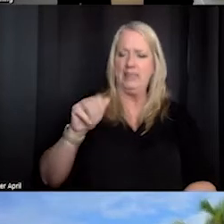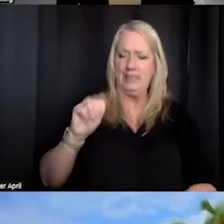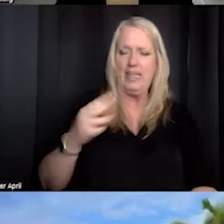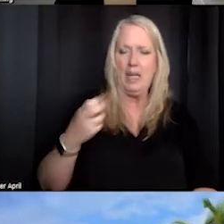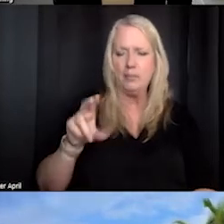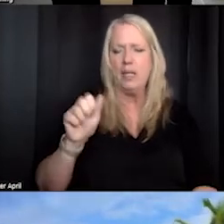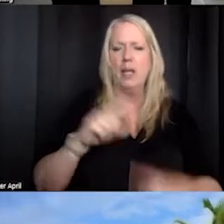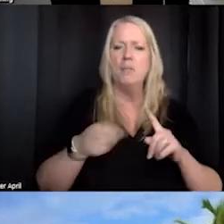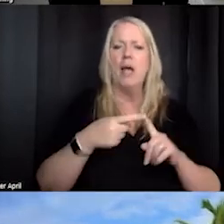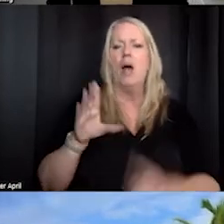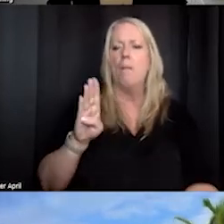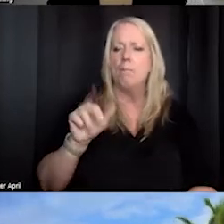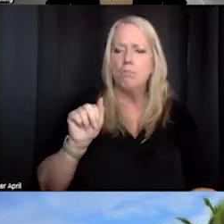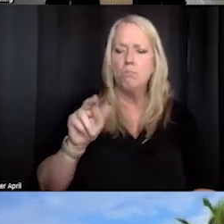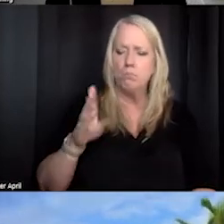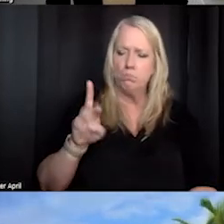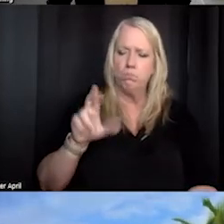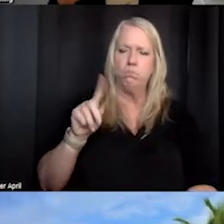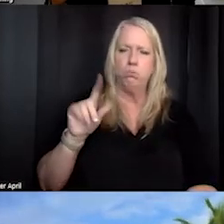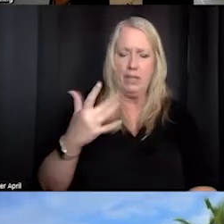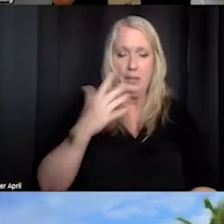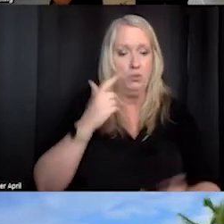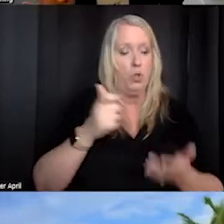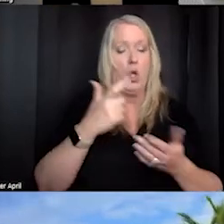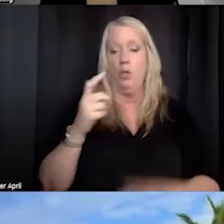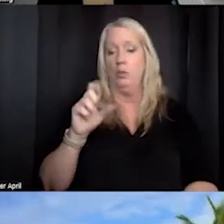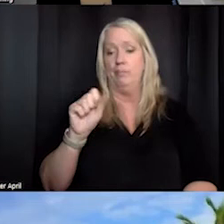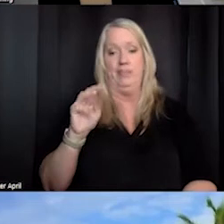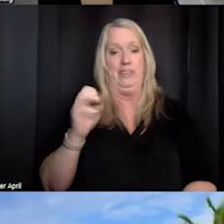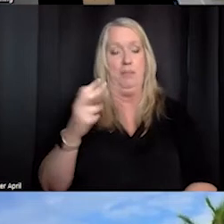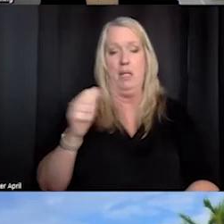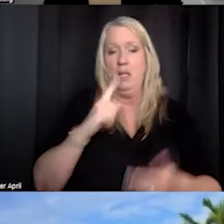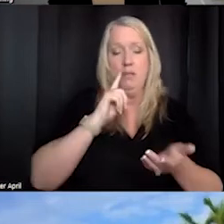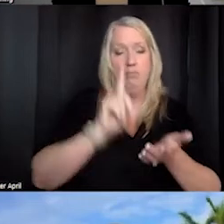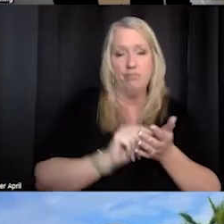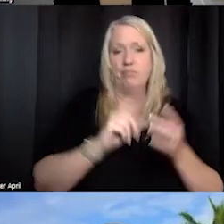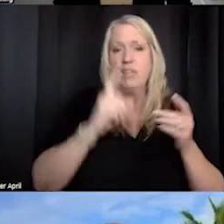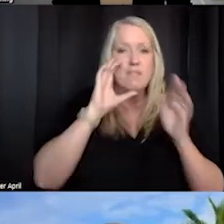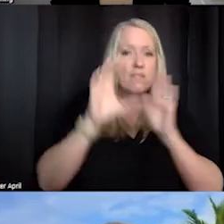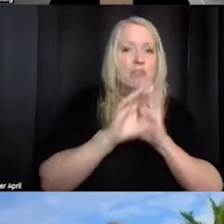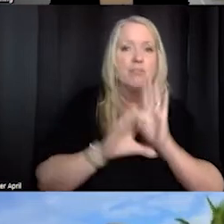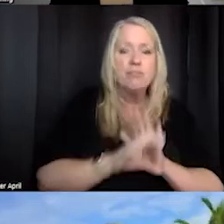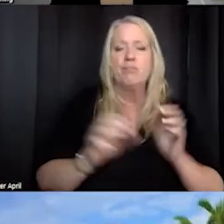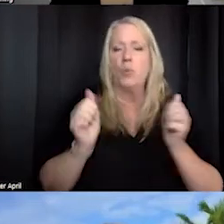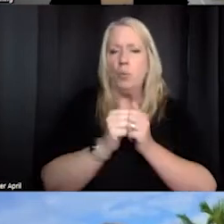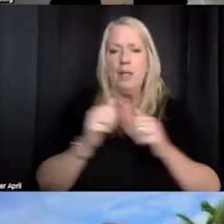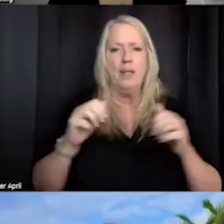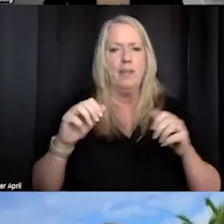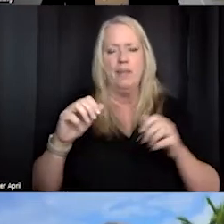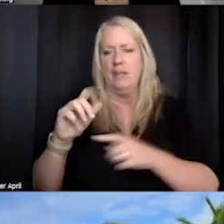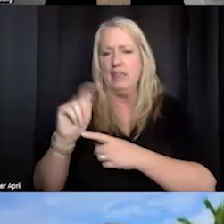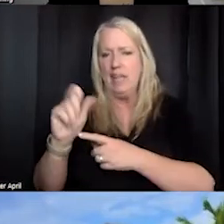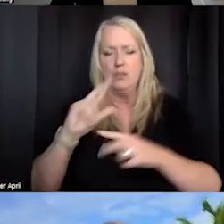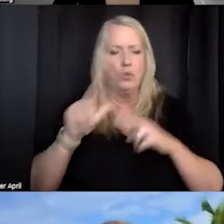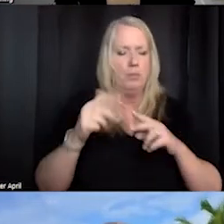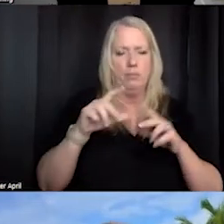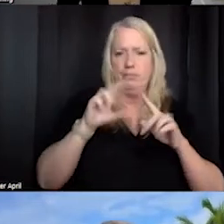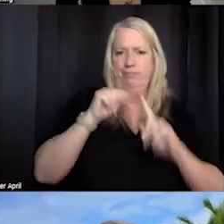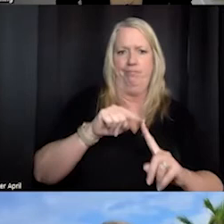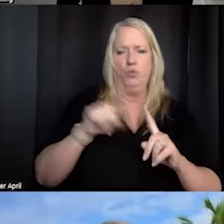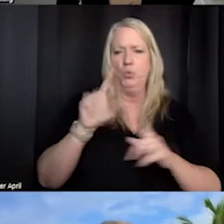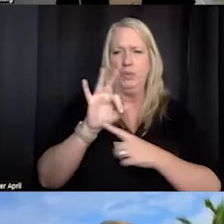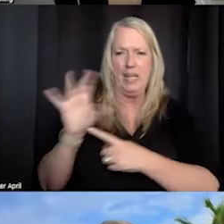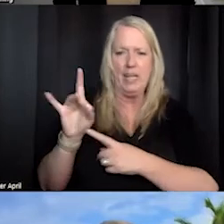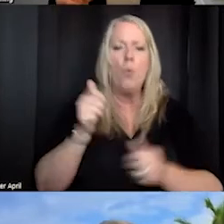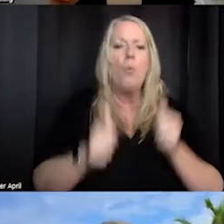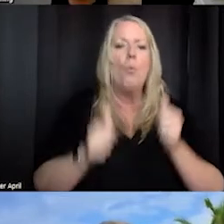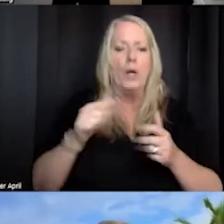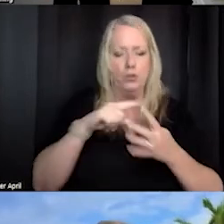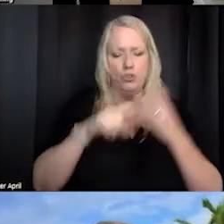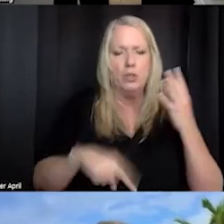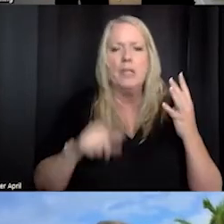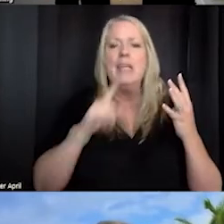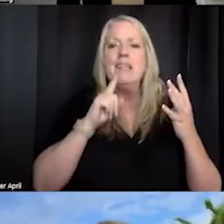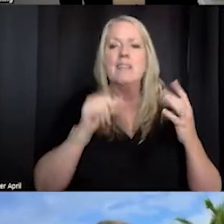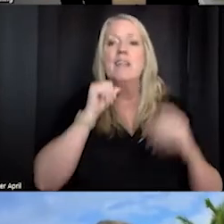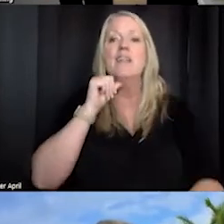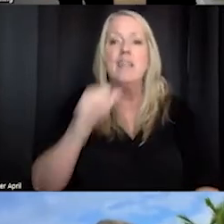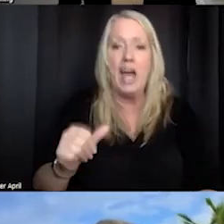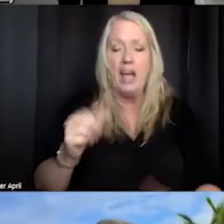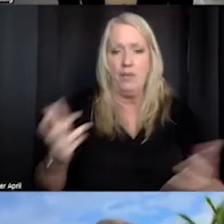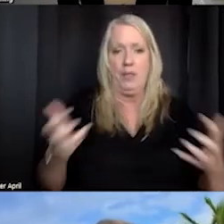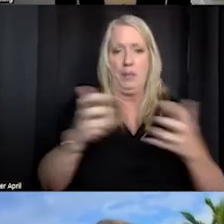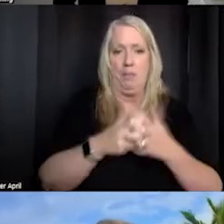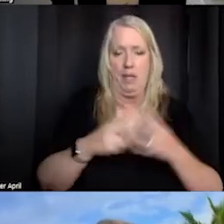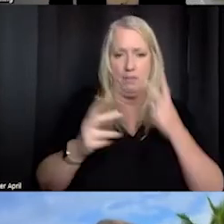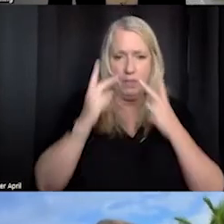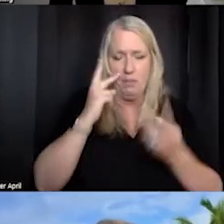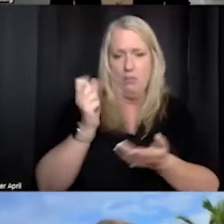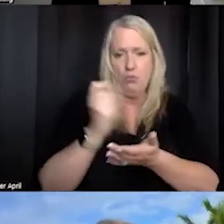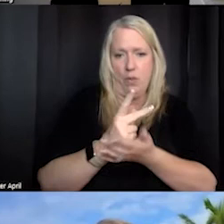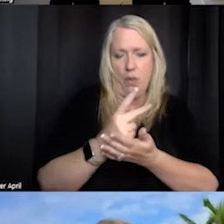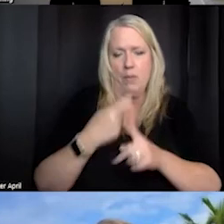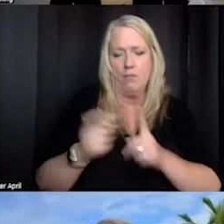WHICH IS NOT ONE OF THE COMBINED VISUALS NOT AUTHORIZED FOR USE BY SAMHSA IN THEIR BRANDING.